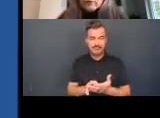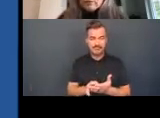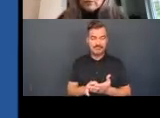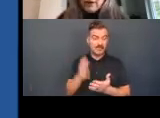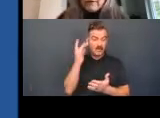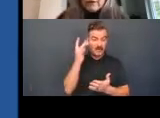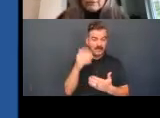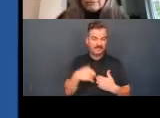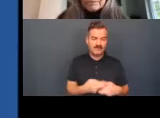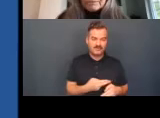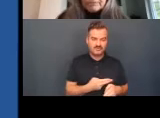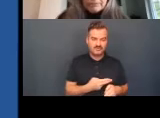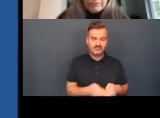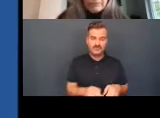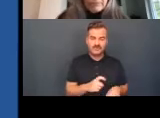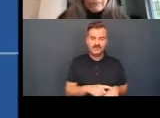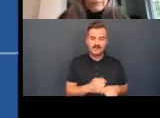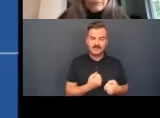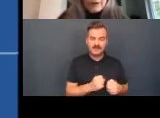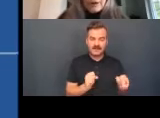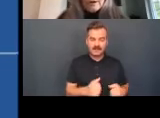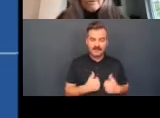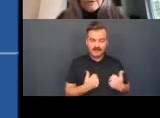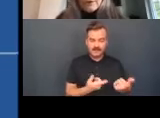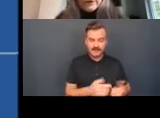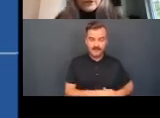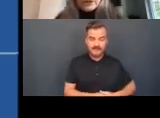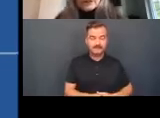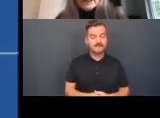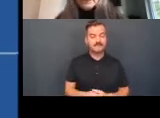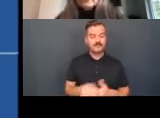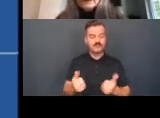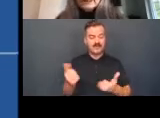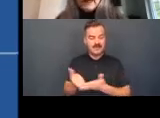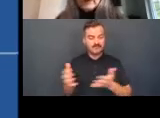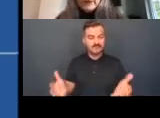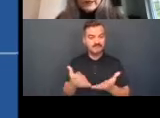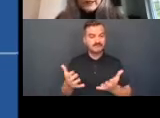survival. 16:07:08 Promoting justice and equity equity